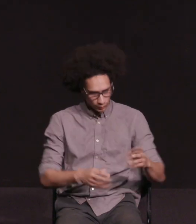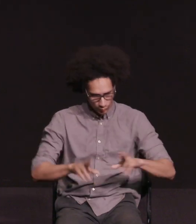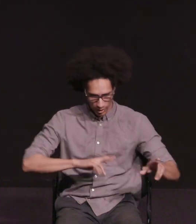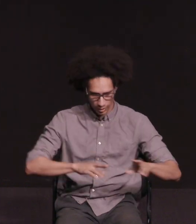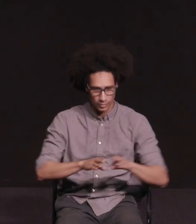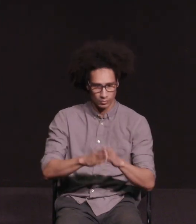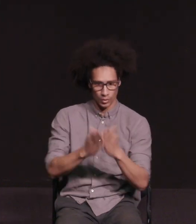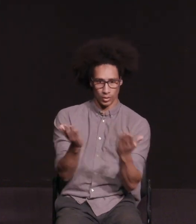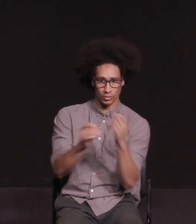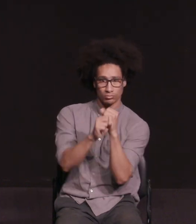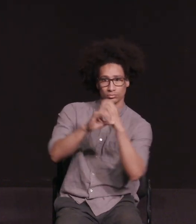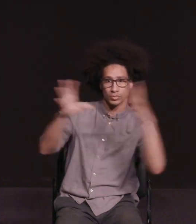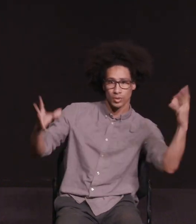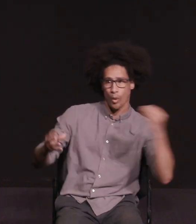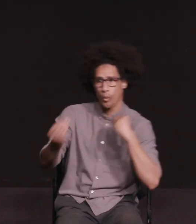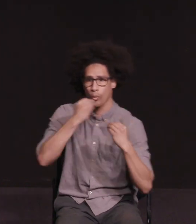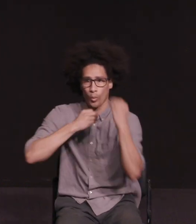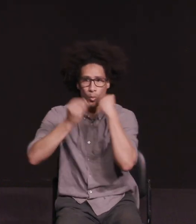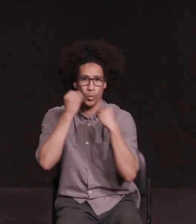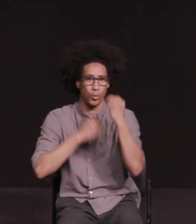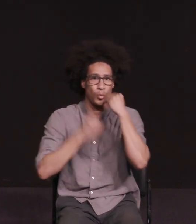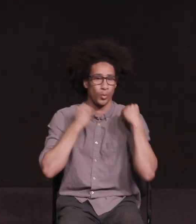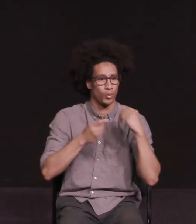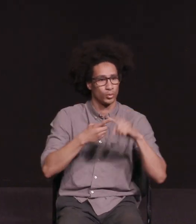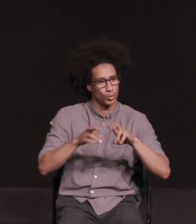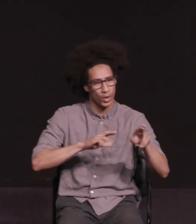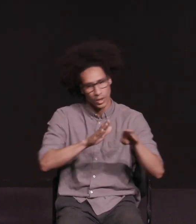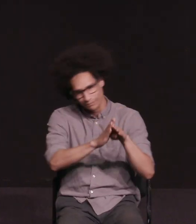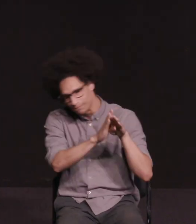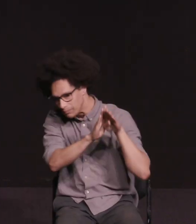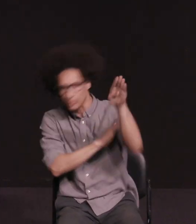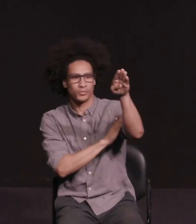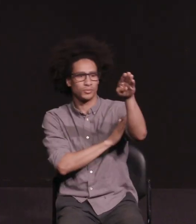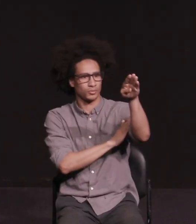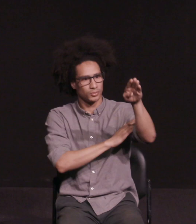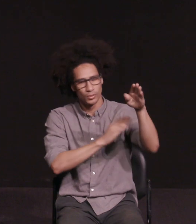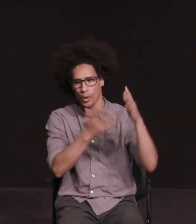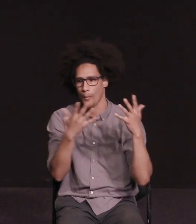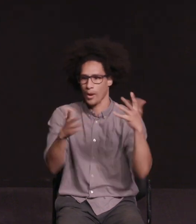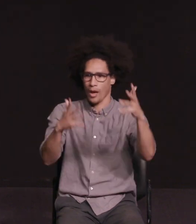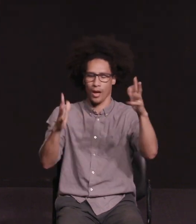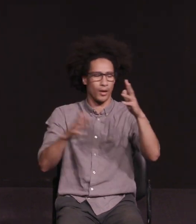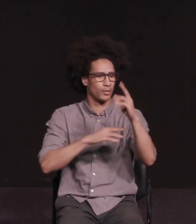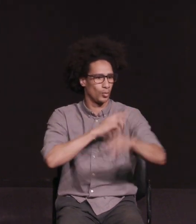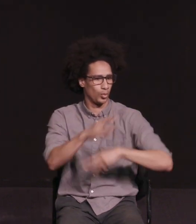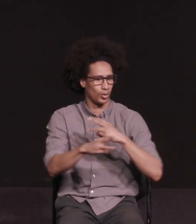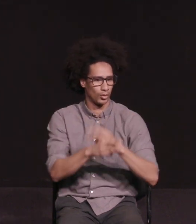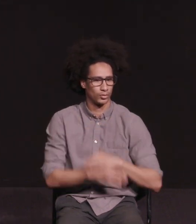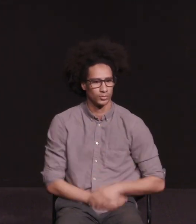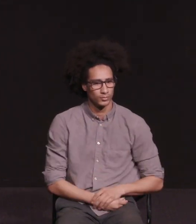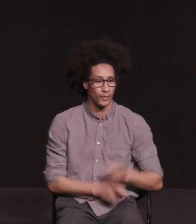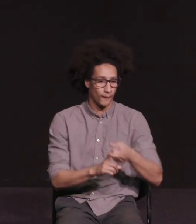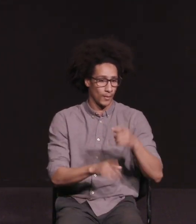to launch, and to applaud the world." From funding provided by the Black Studies Collaboratory, I